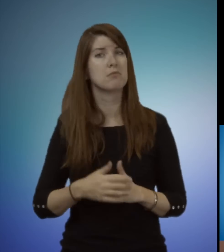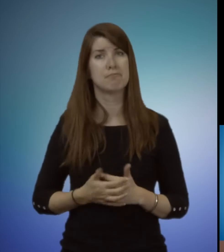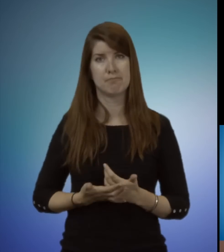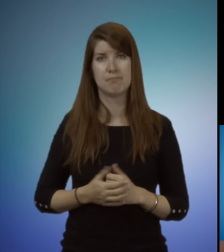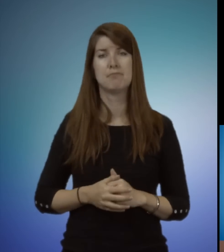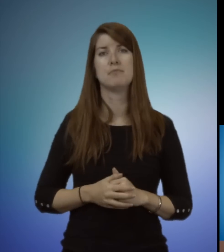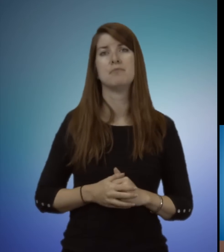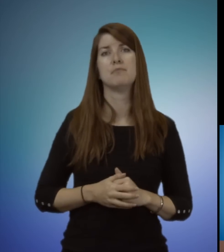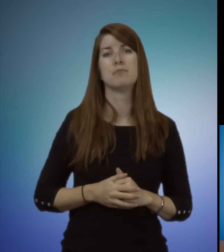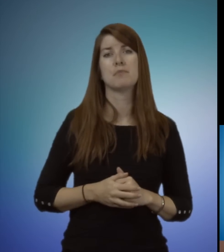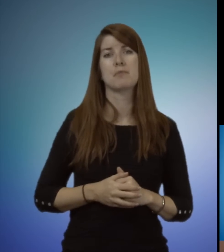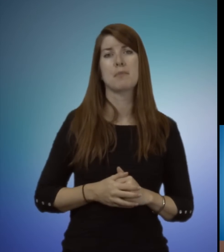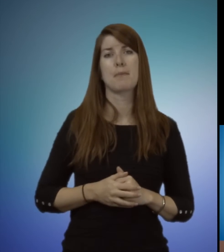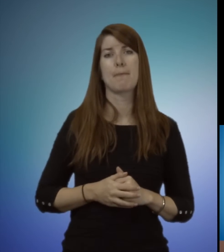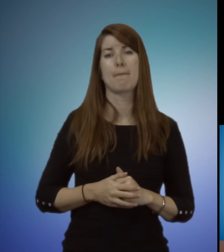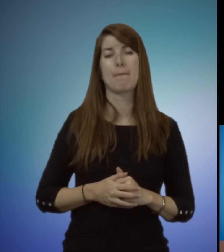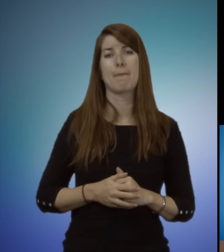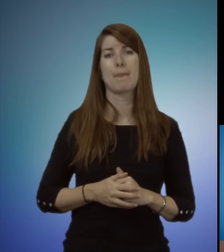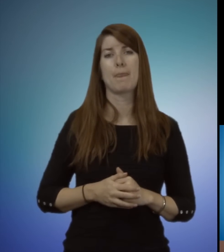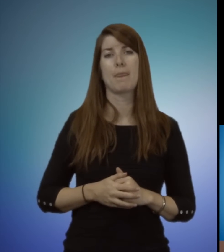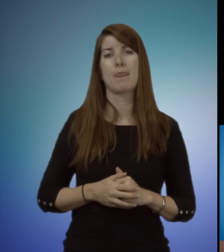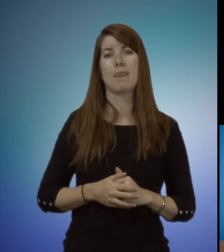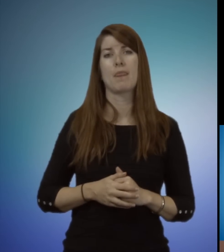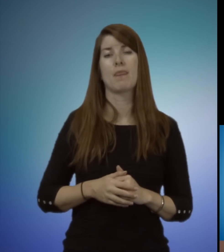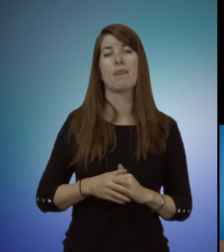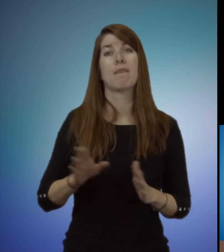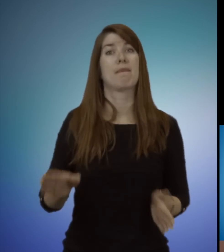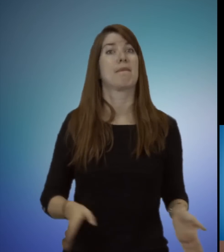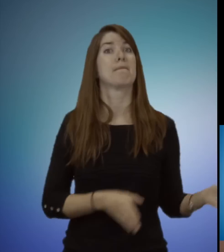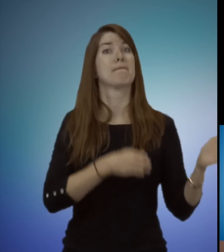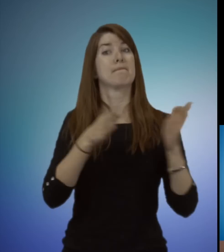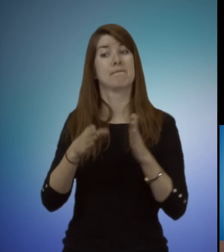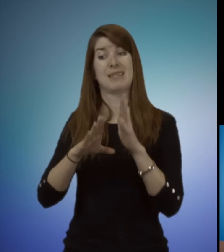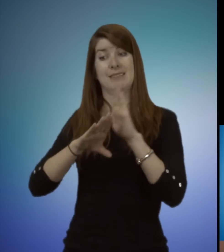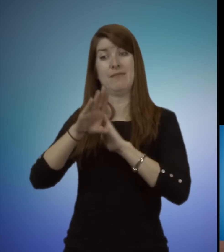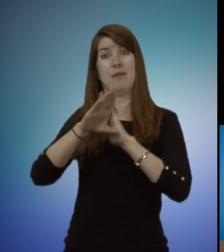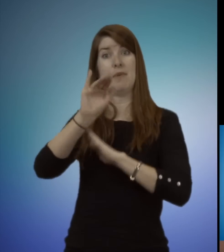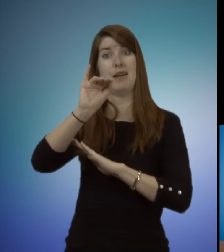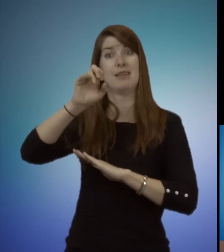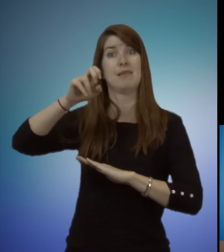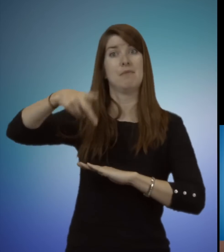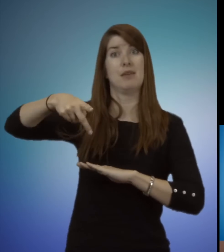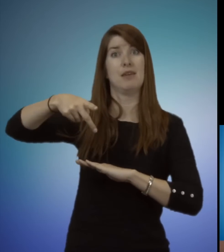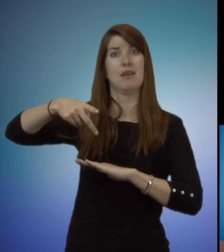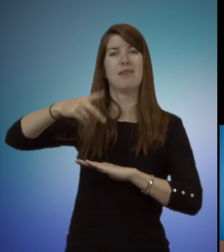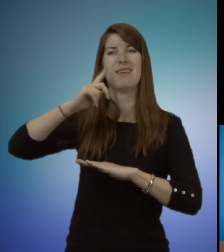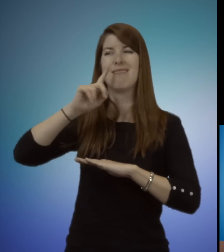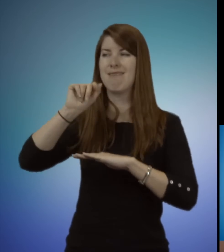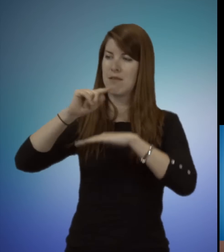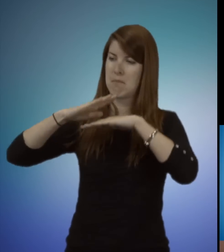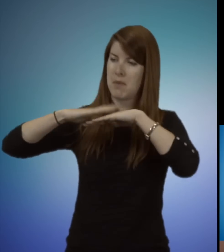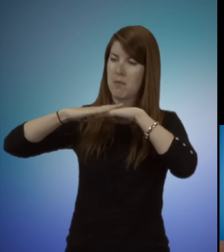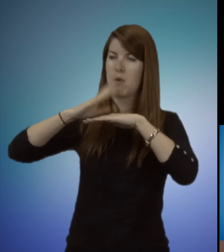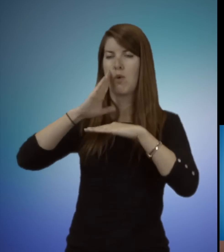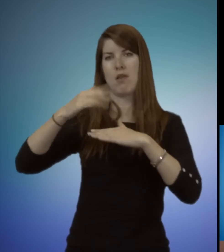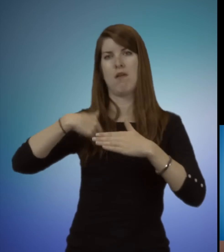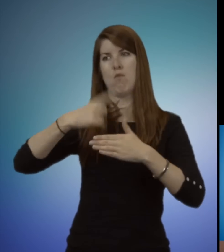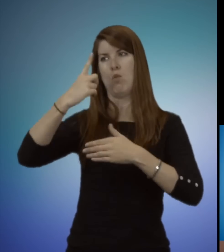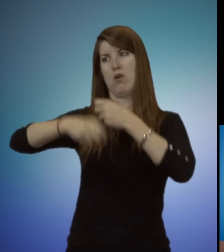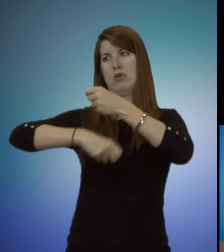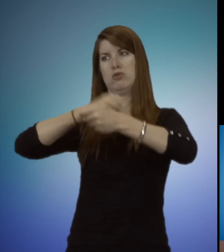Develop an IEP that minimally results in one year's growth, in one year's time.